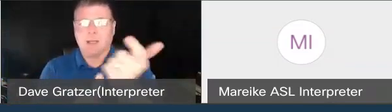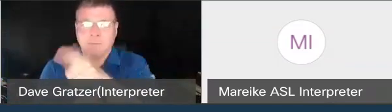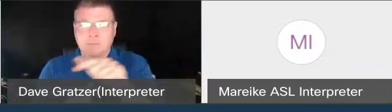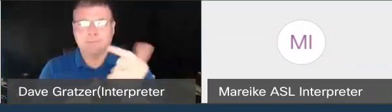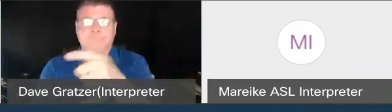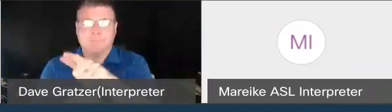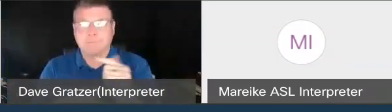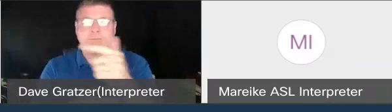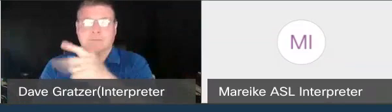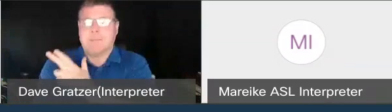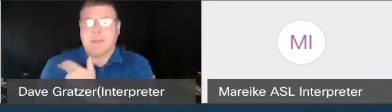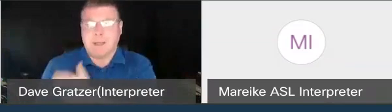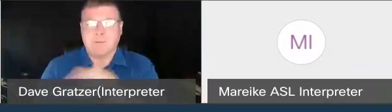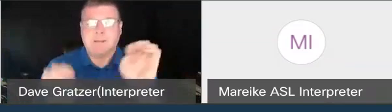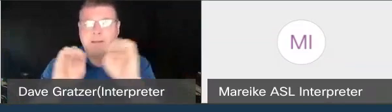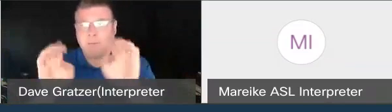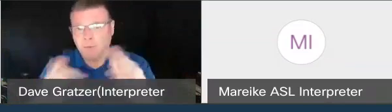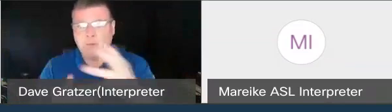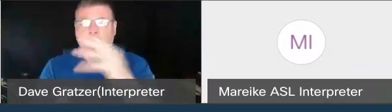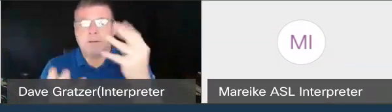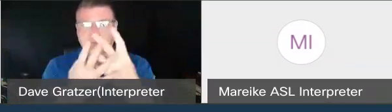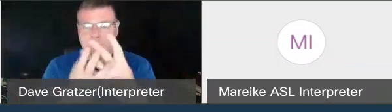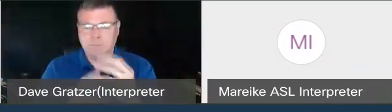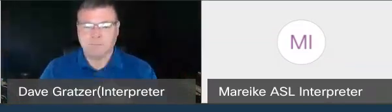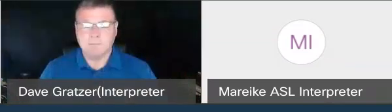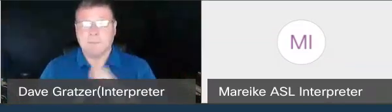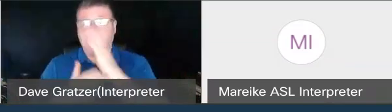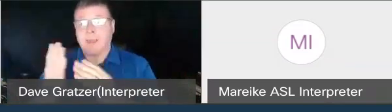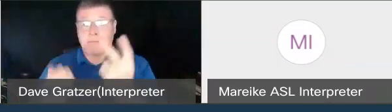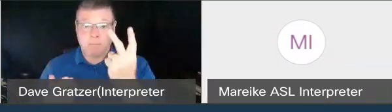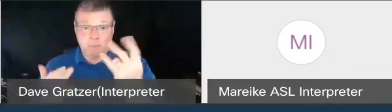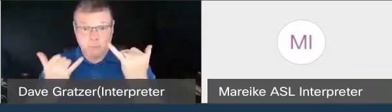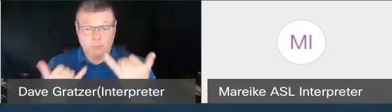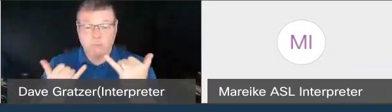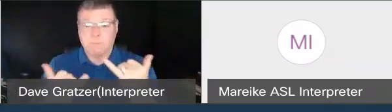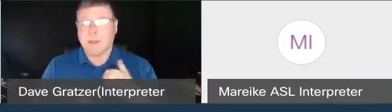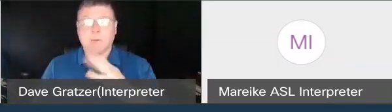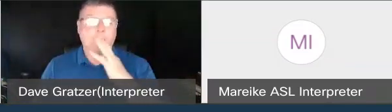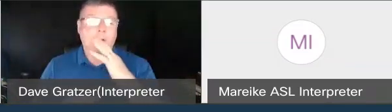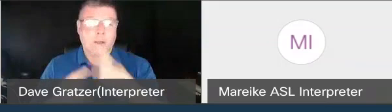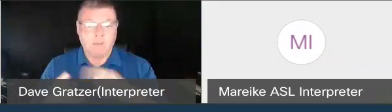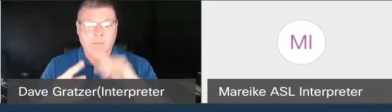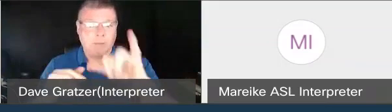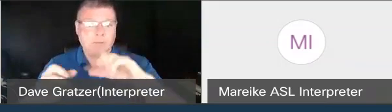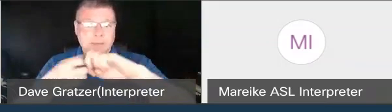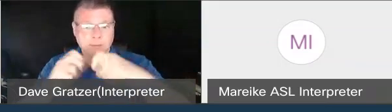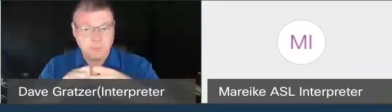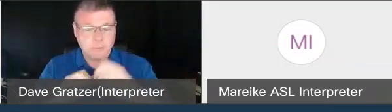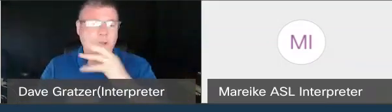and hospital emergency departments. Today, part 2 of the series will address these types of issues and focus on planning considerations